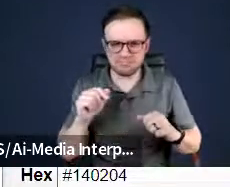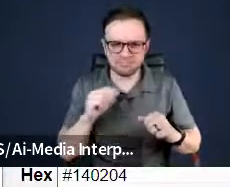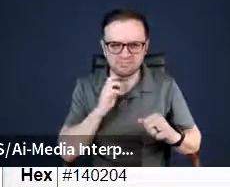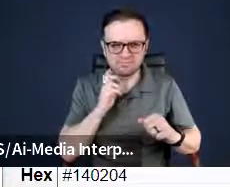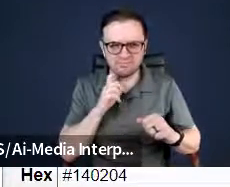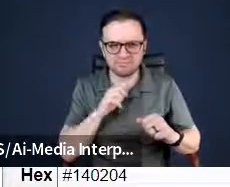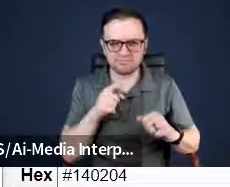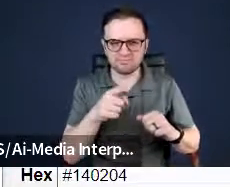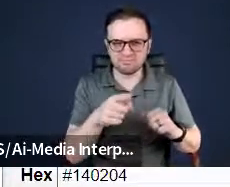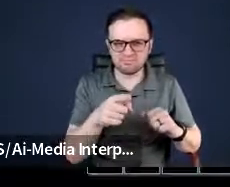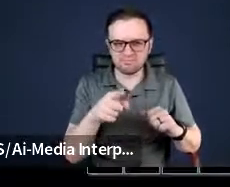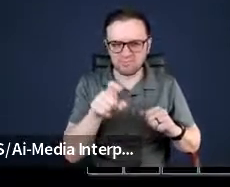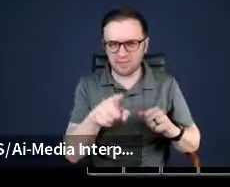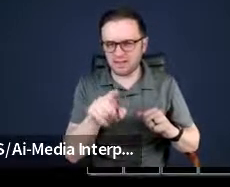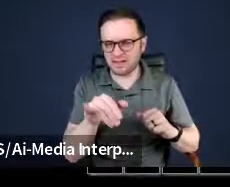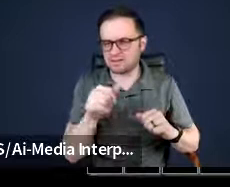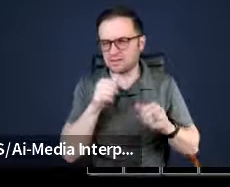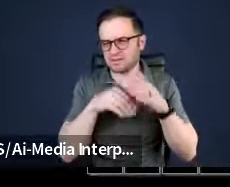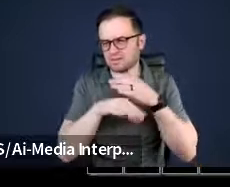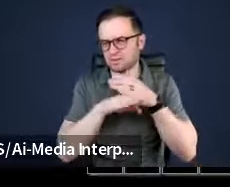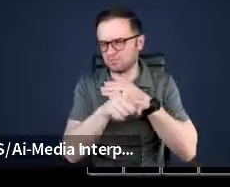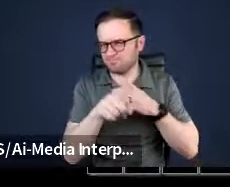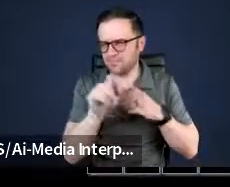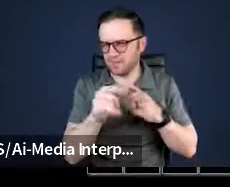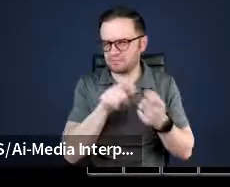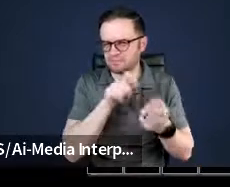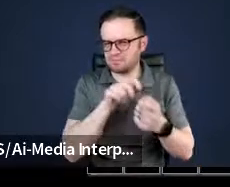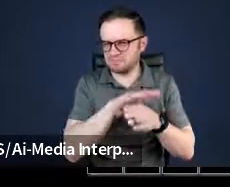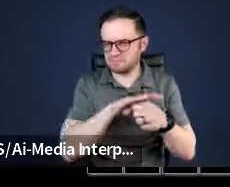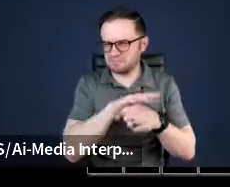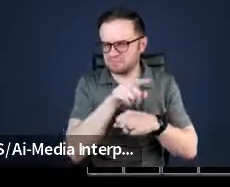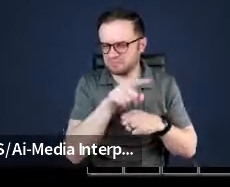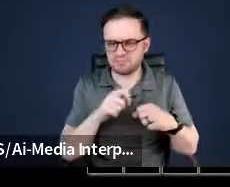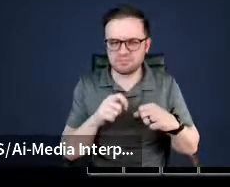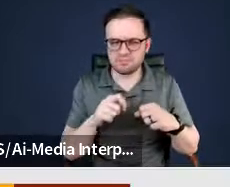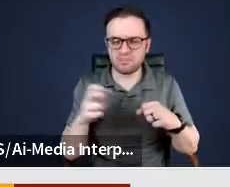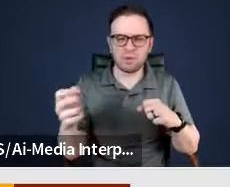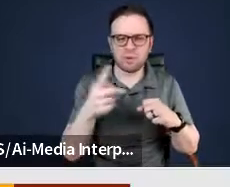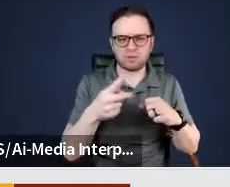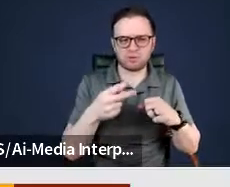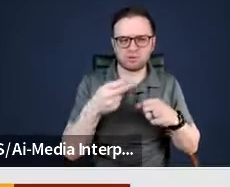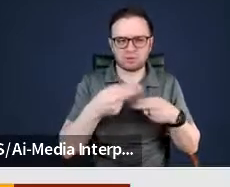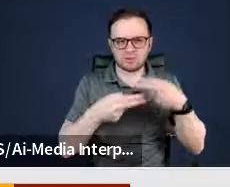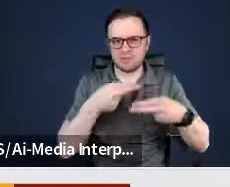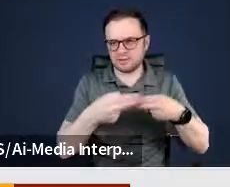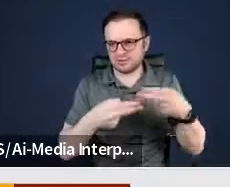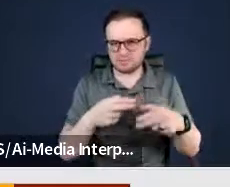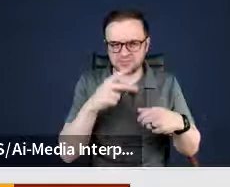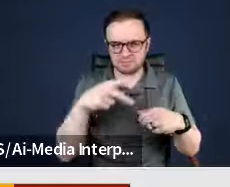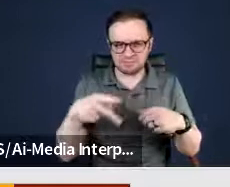This will score 1.18 and it is read there so that would be inaccessible.